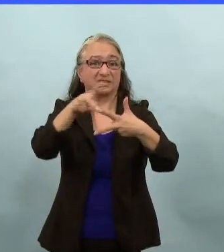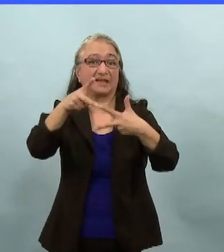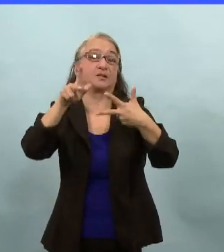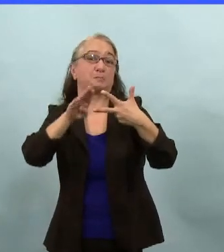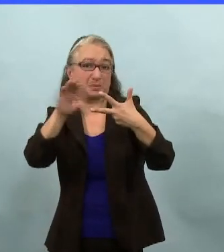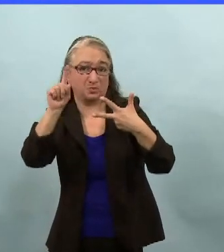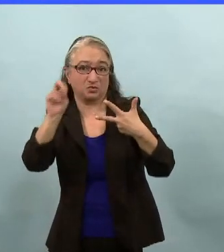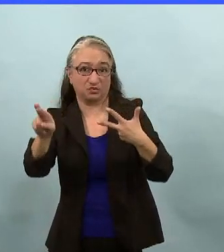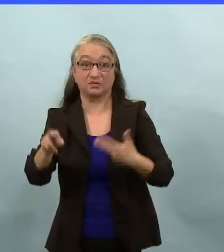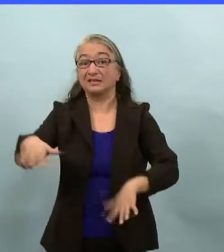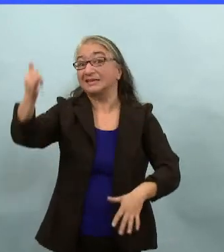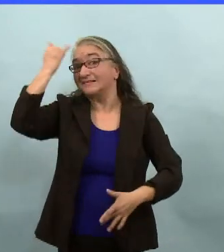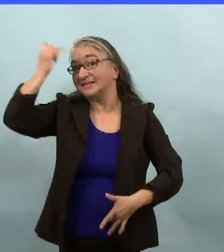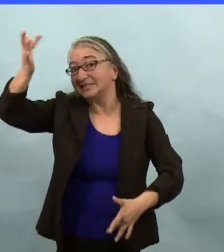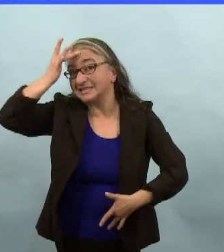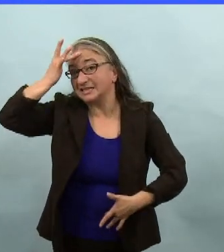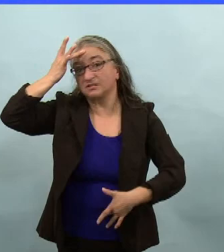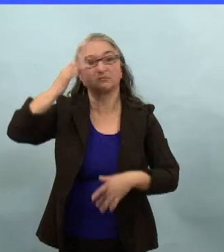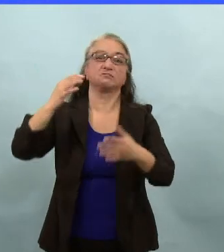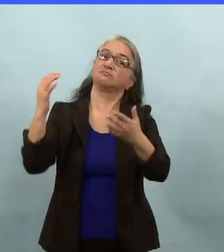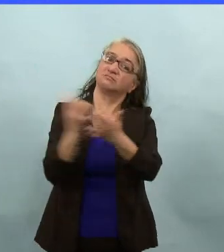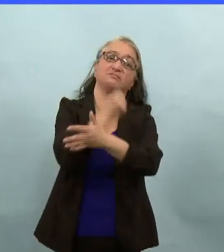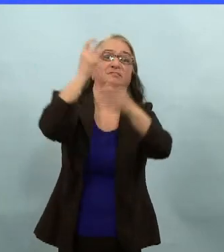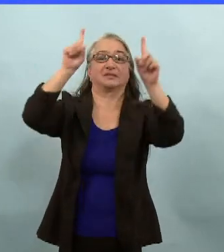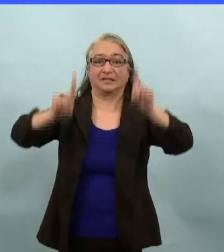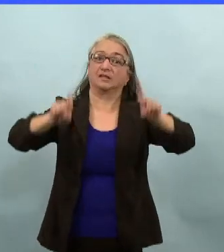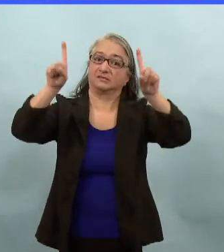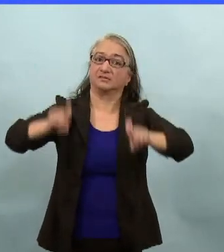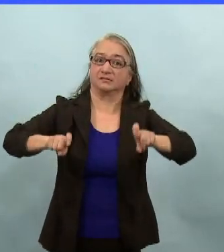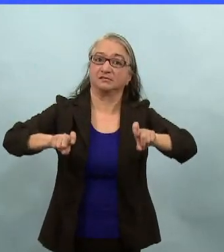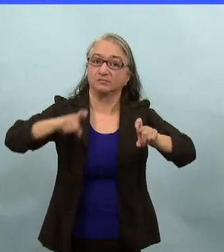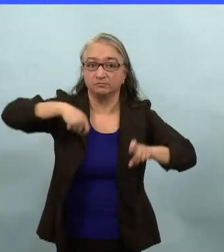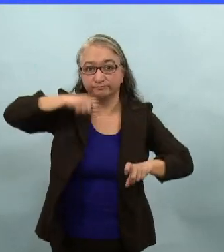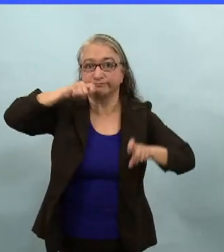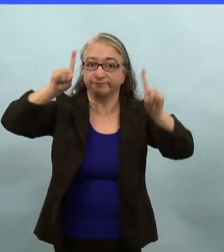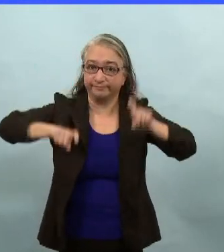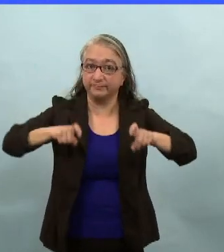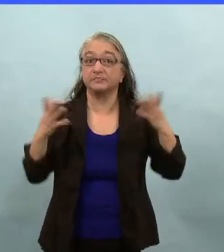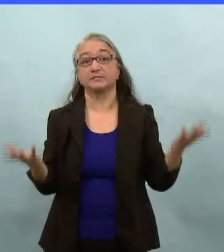we have restrictions in place that's part of the the the balancing act here we need to ensure that